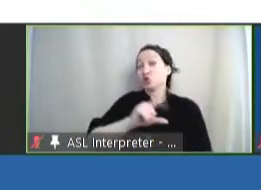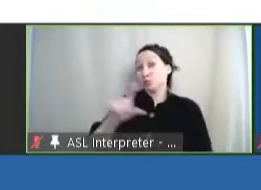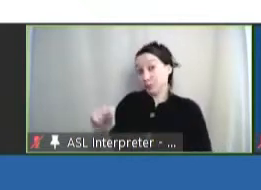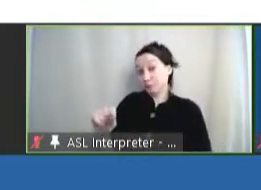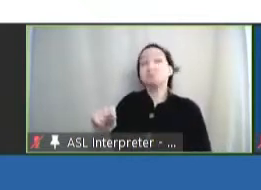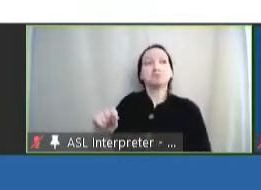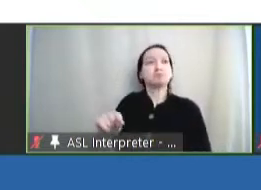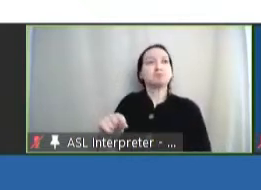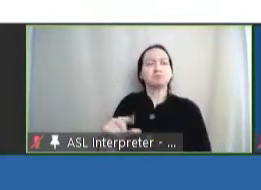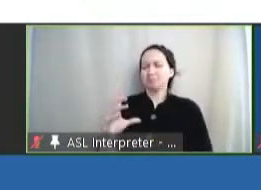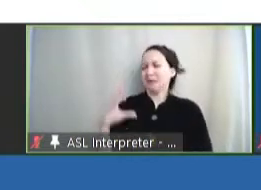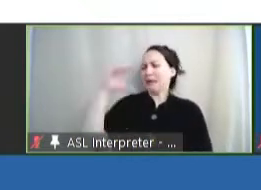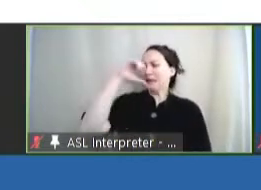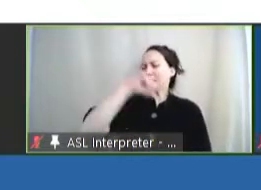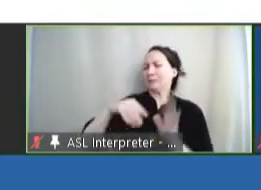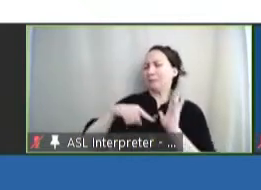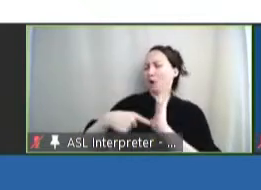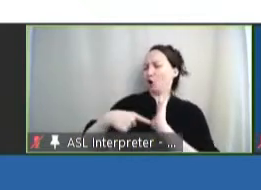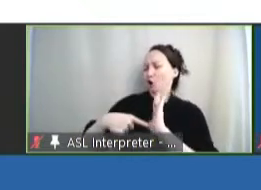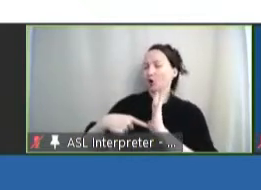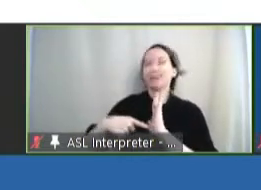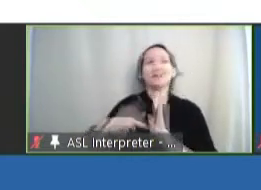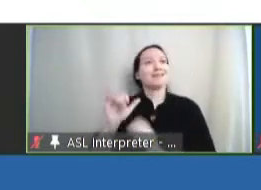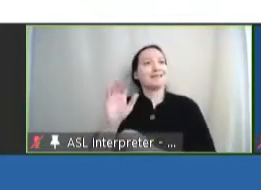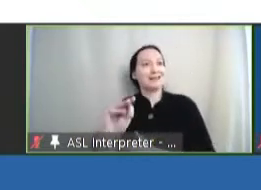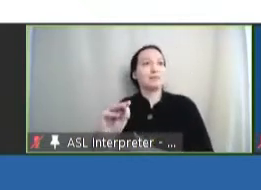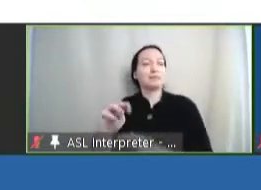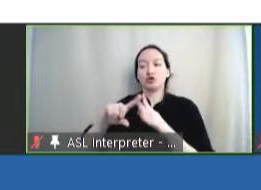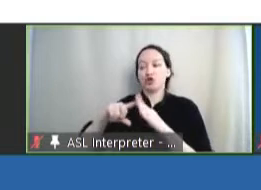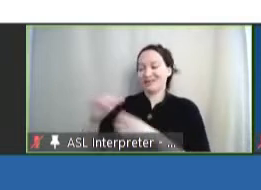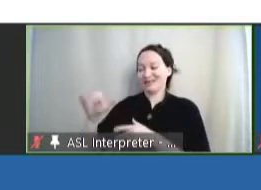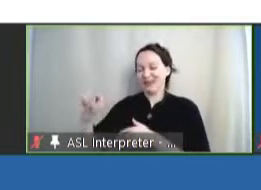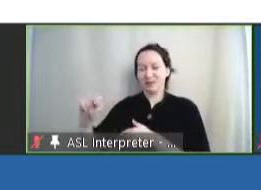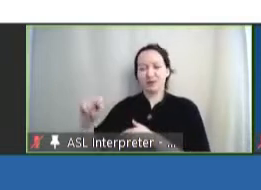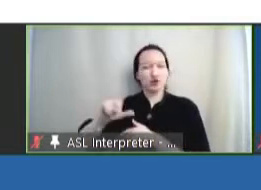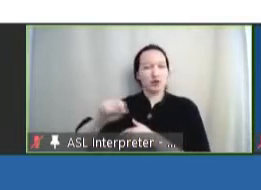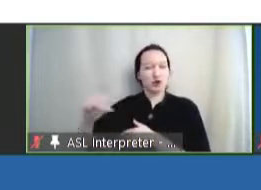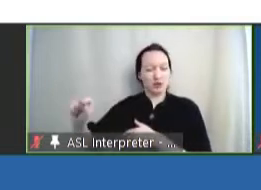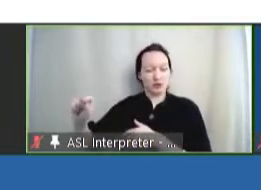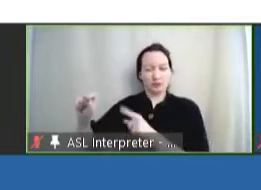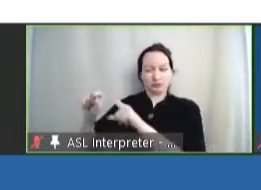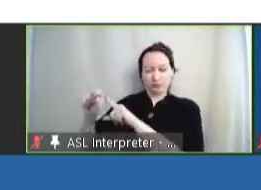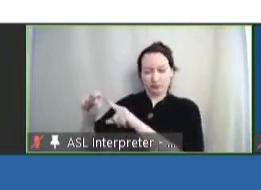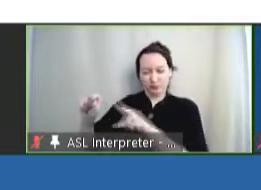an estimation model using claims starting from September of 2020. And then, we examine changes